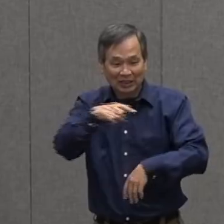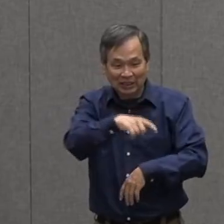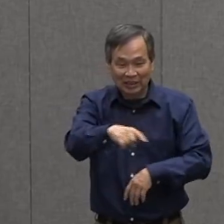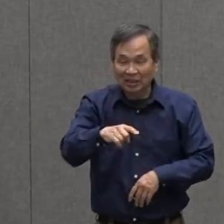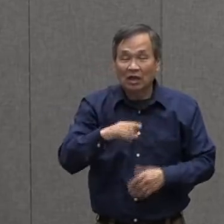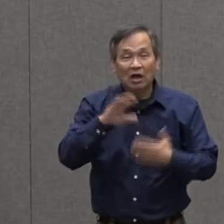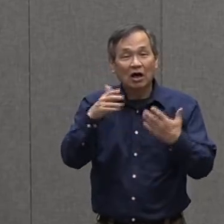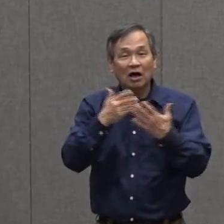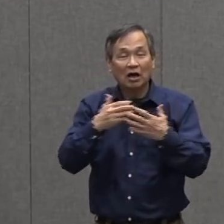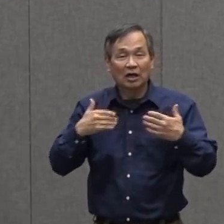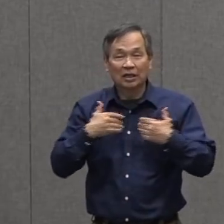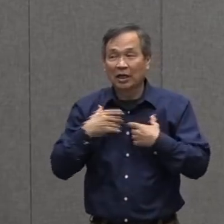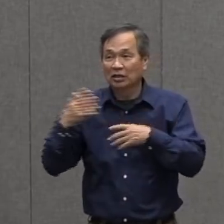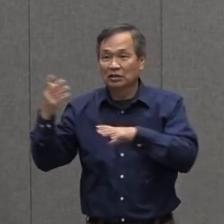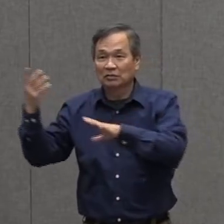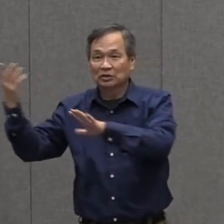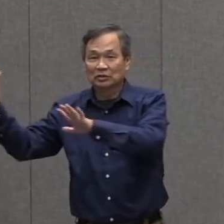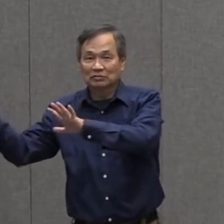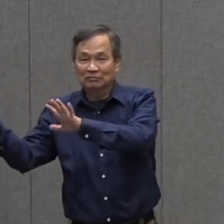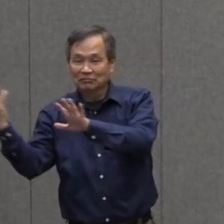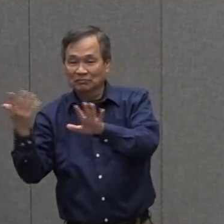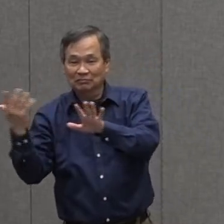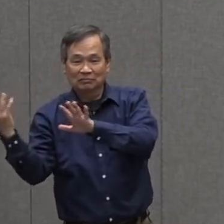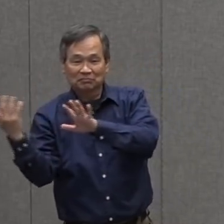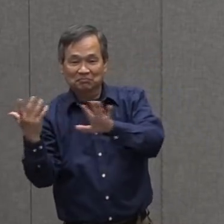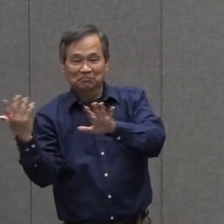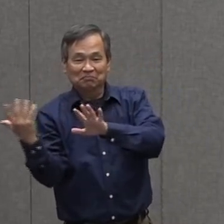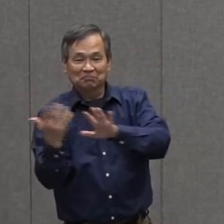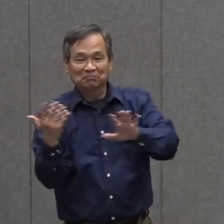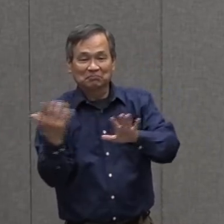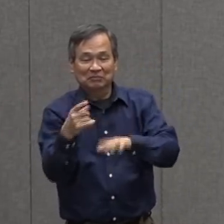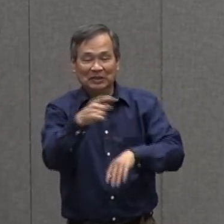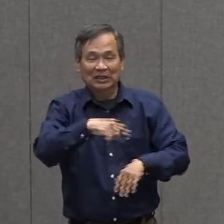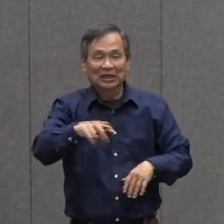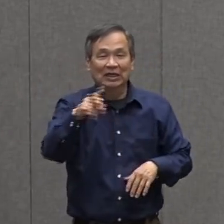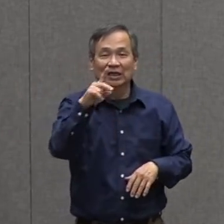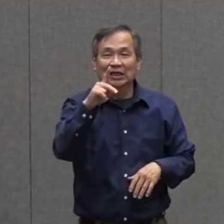back to Kapiti Plain, lovely.